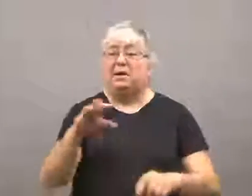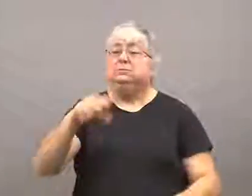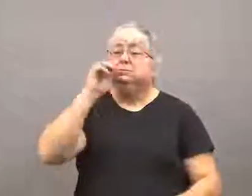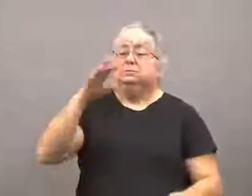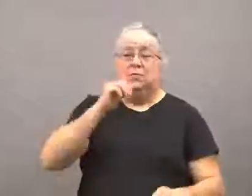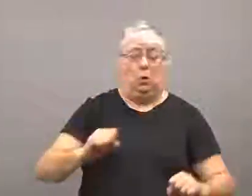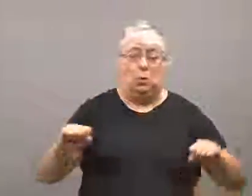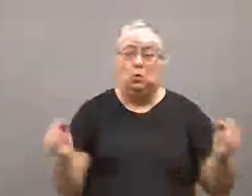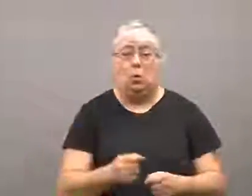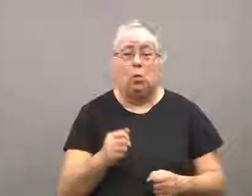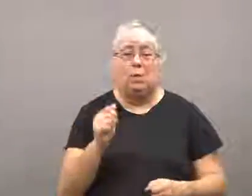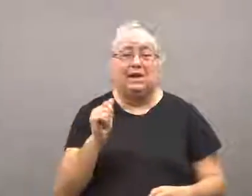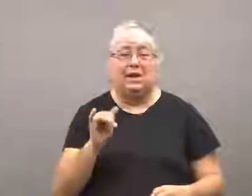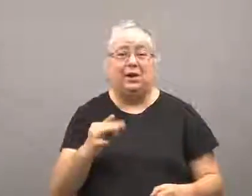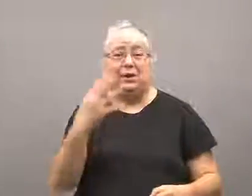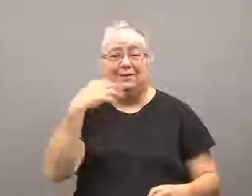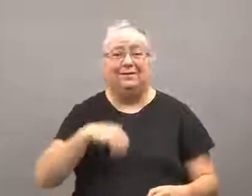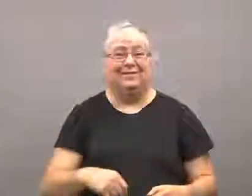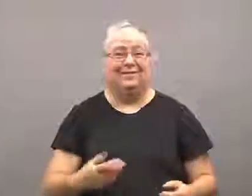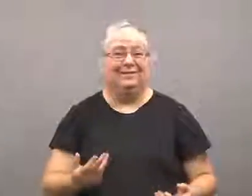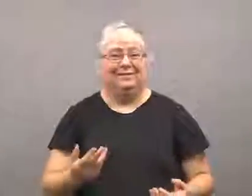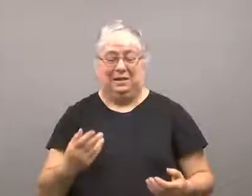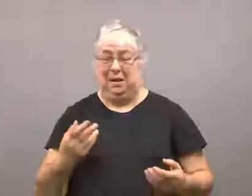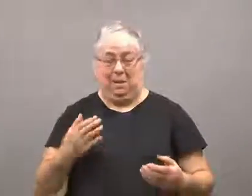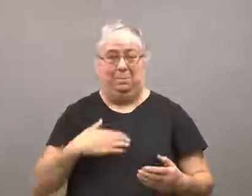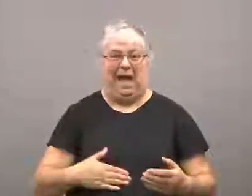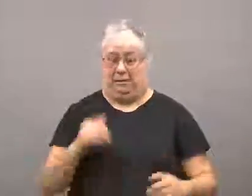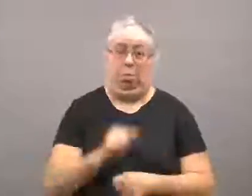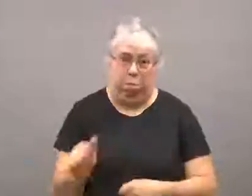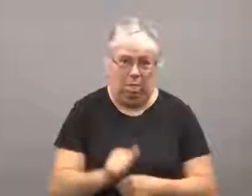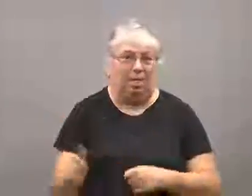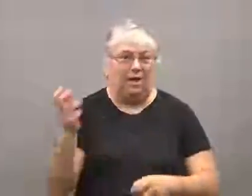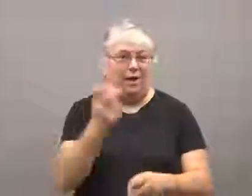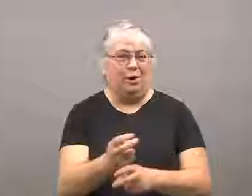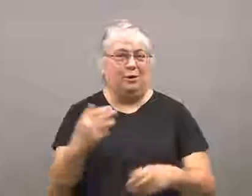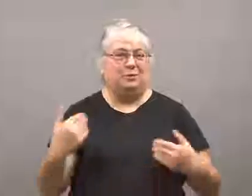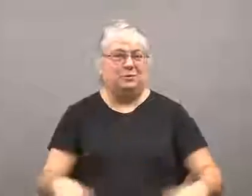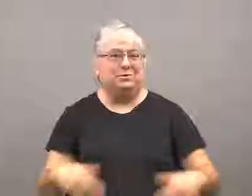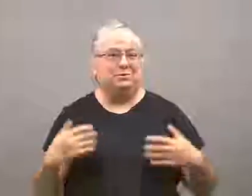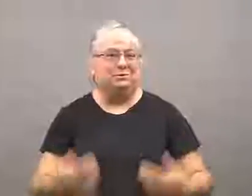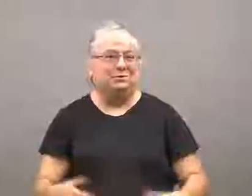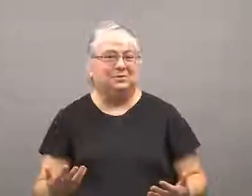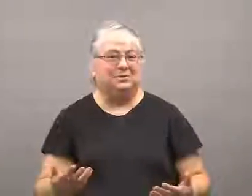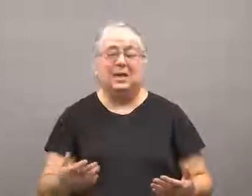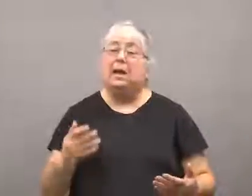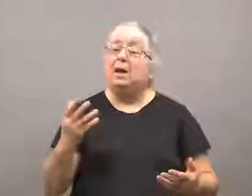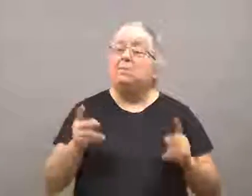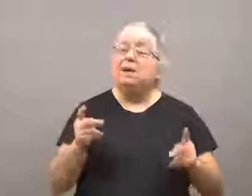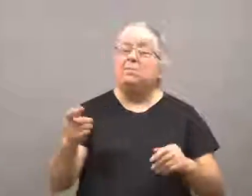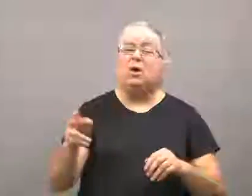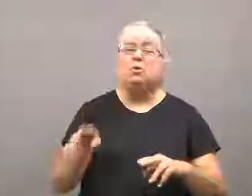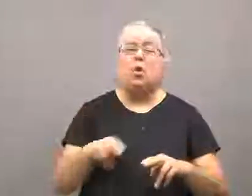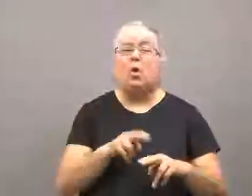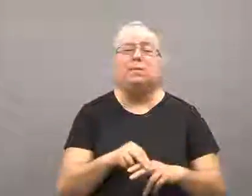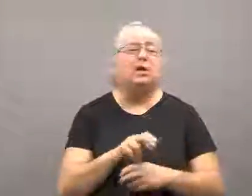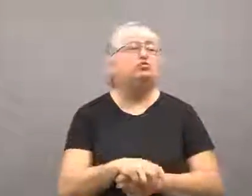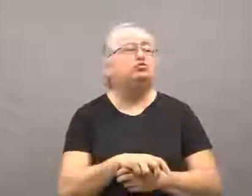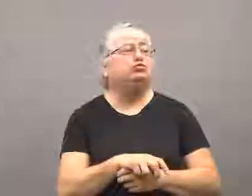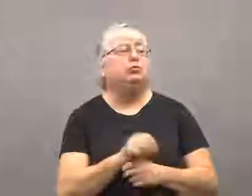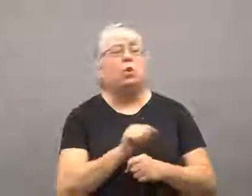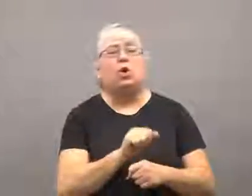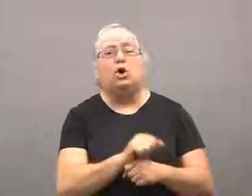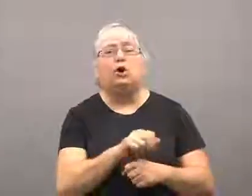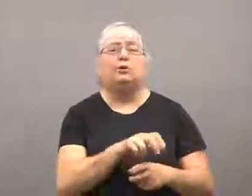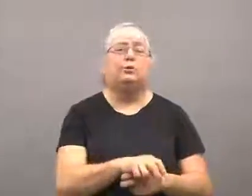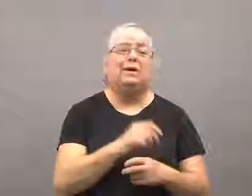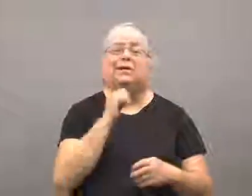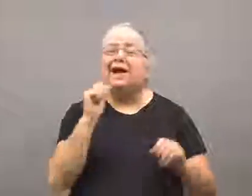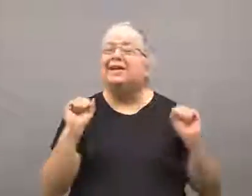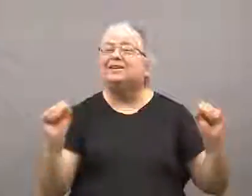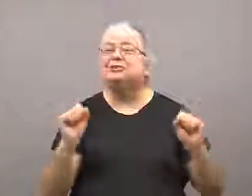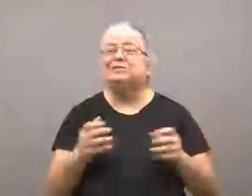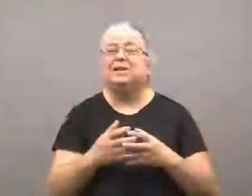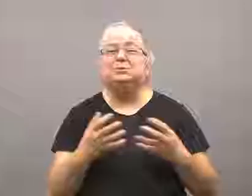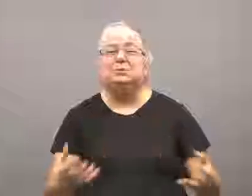That, along with breathing in cold air, puts a lot of stress on the body.